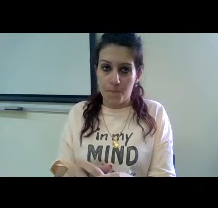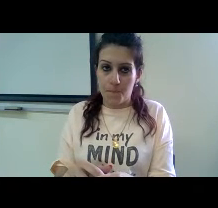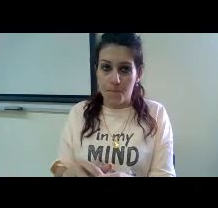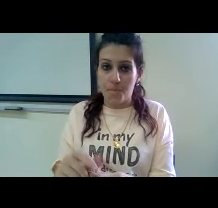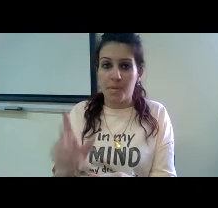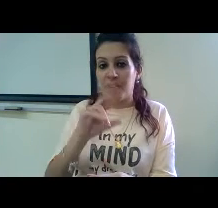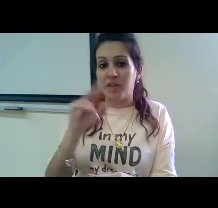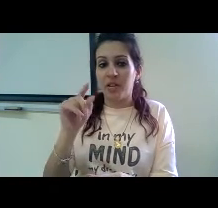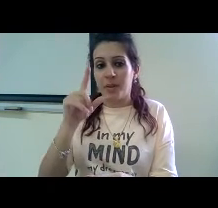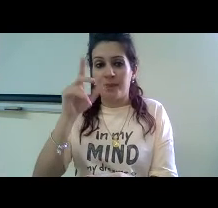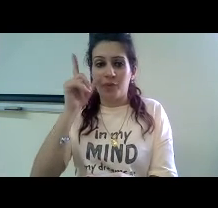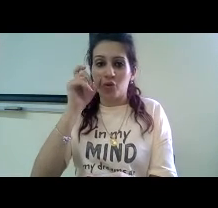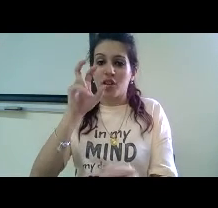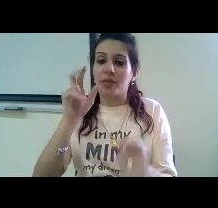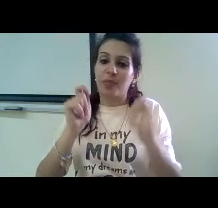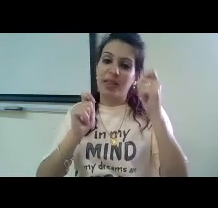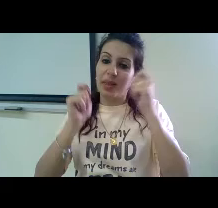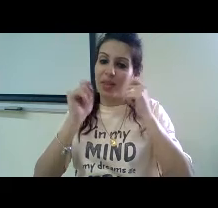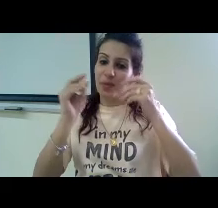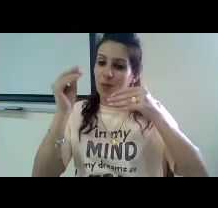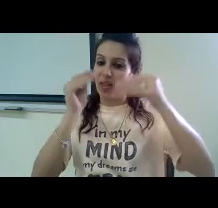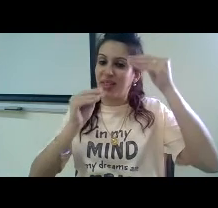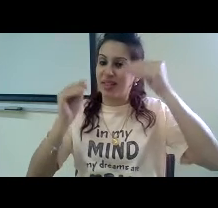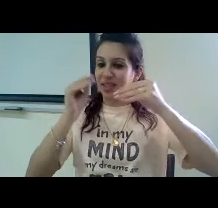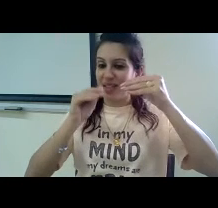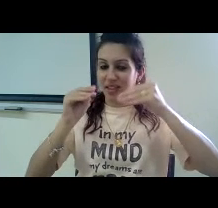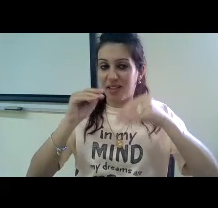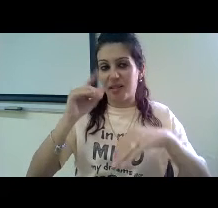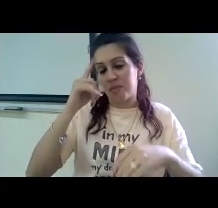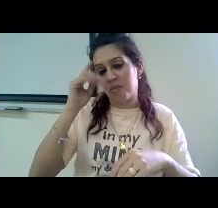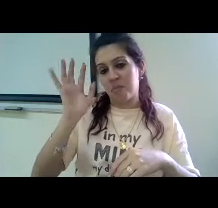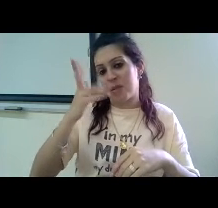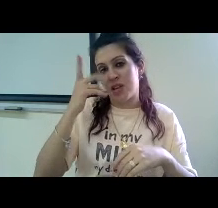So in Taiwan, in our policy,